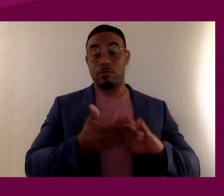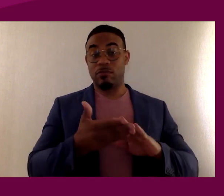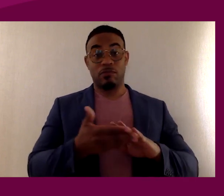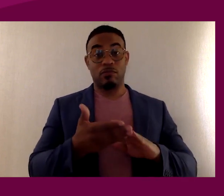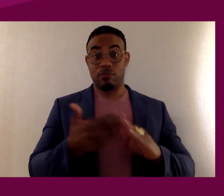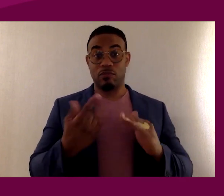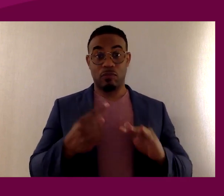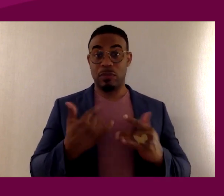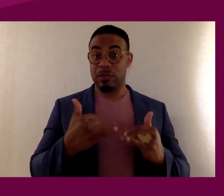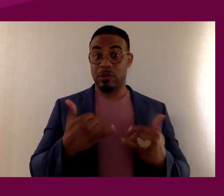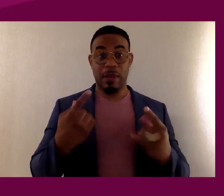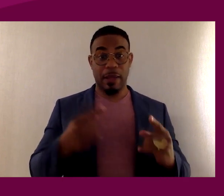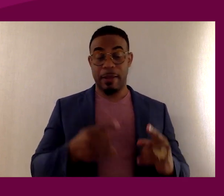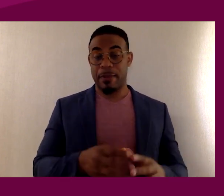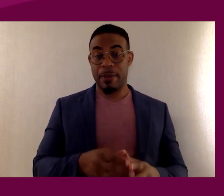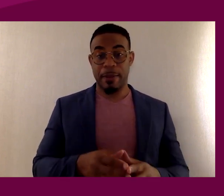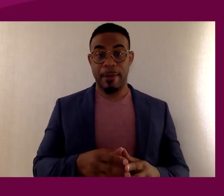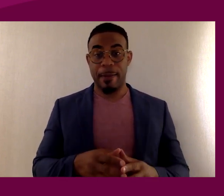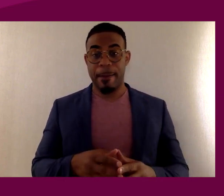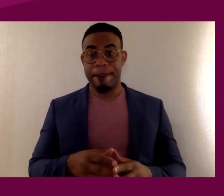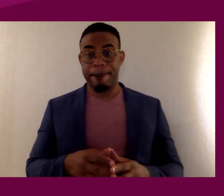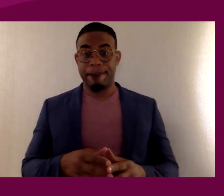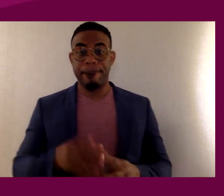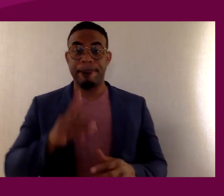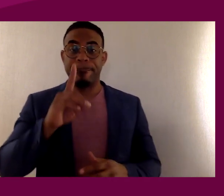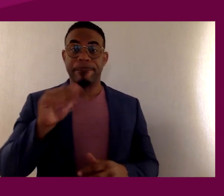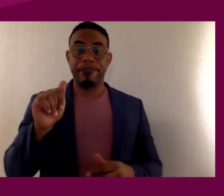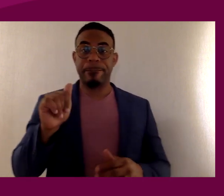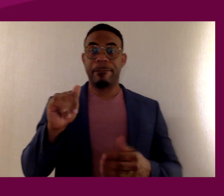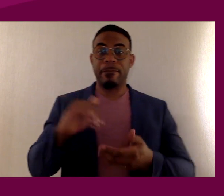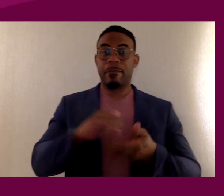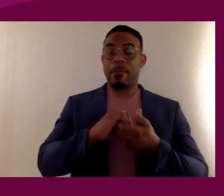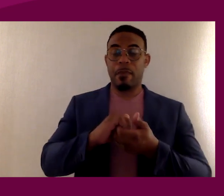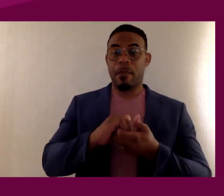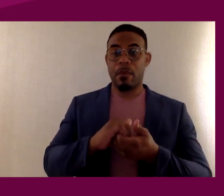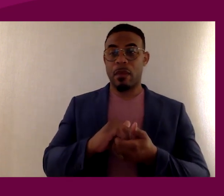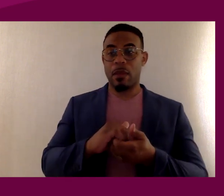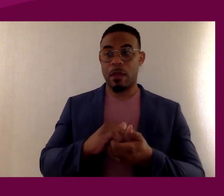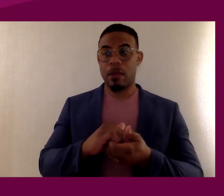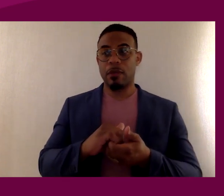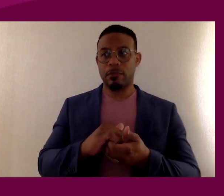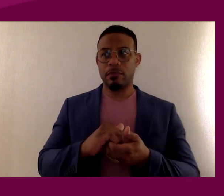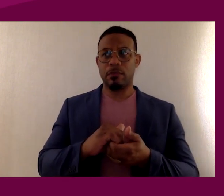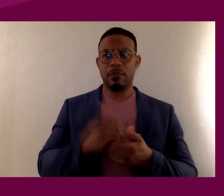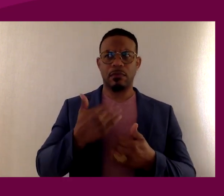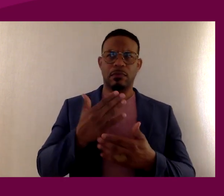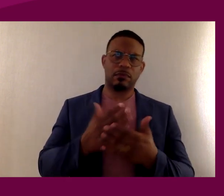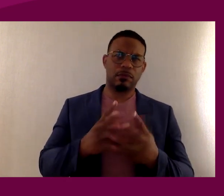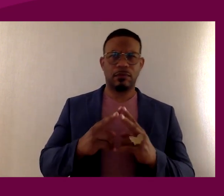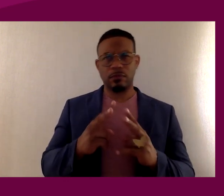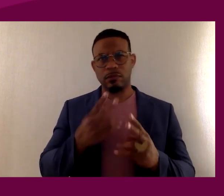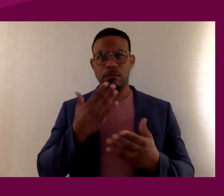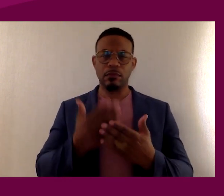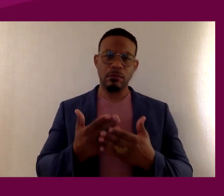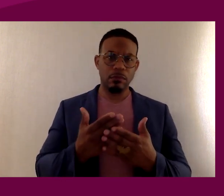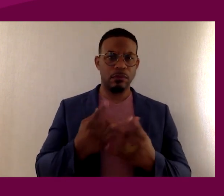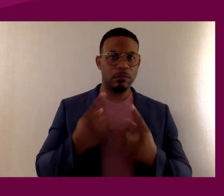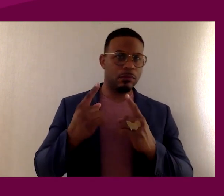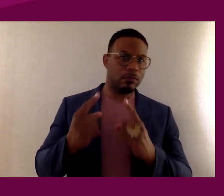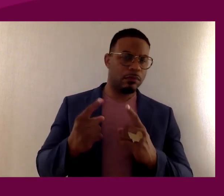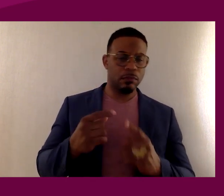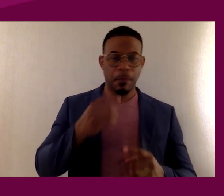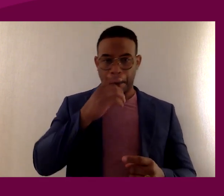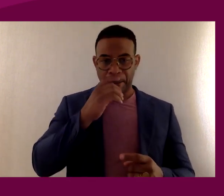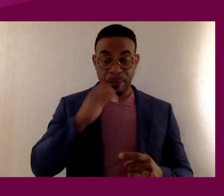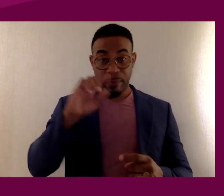So that factory is still working, still happening. The disability coalition had some very good